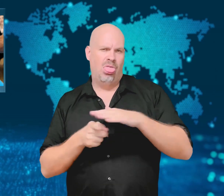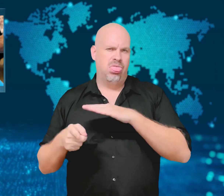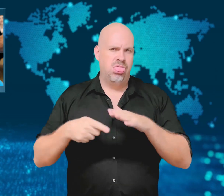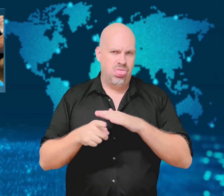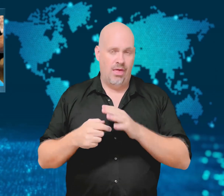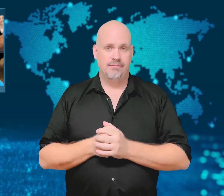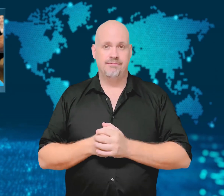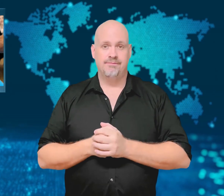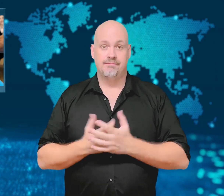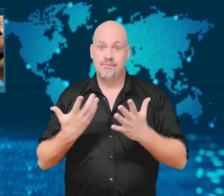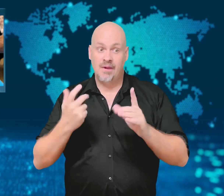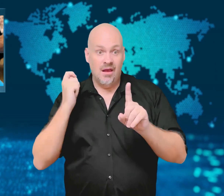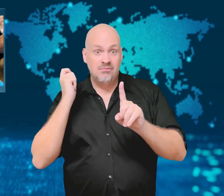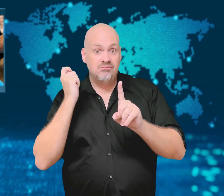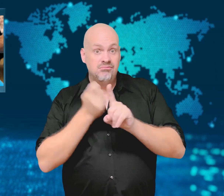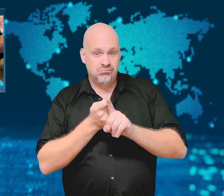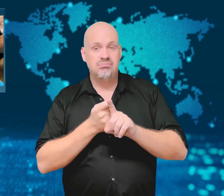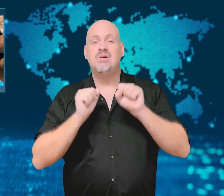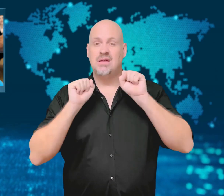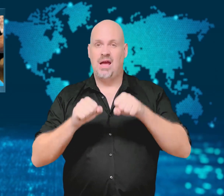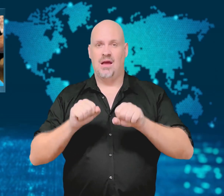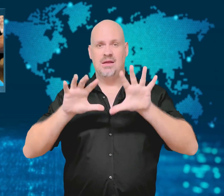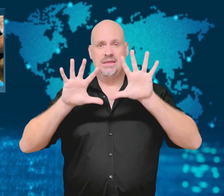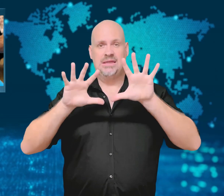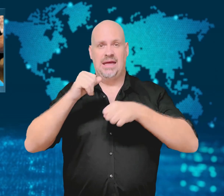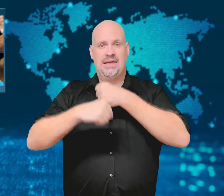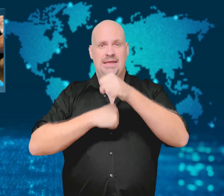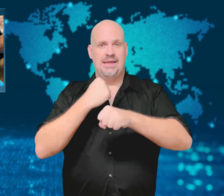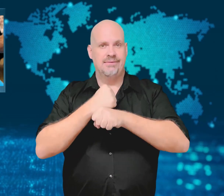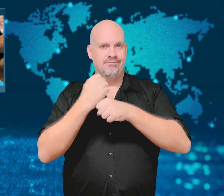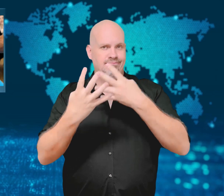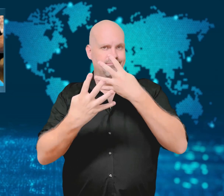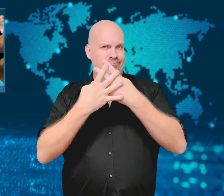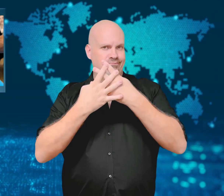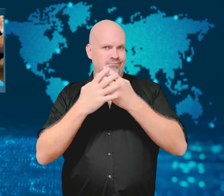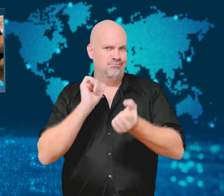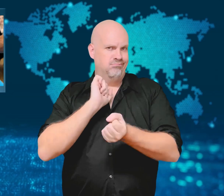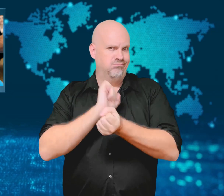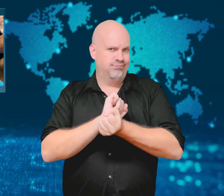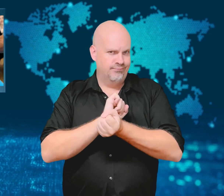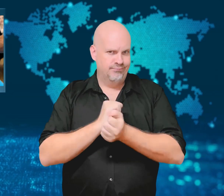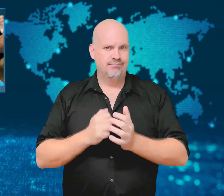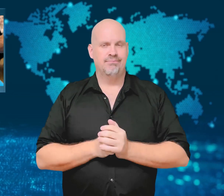However, some of his allies have promised to abolish